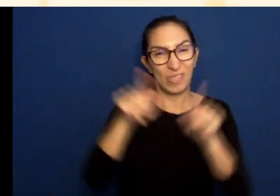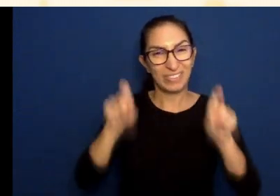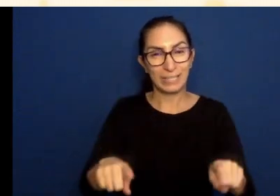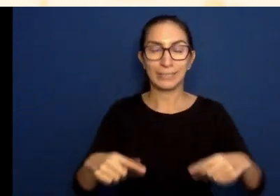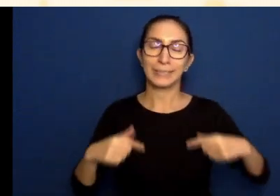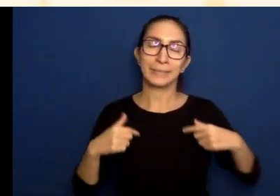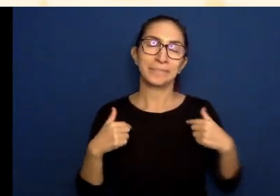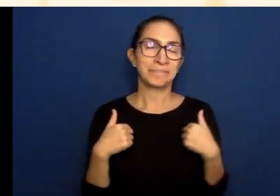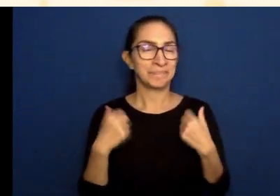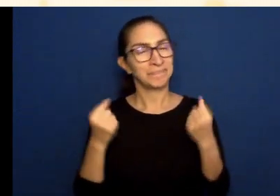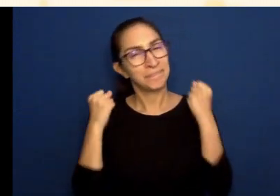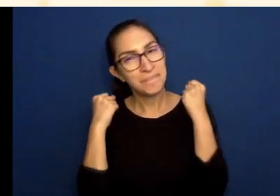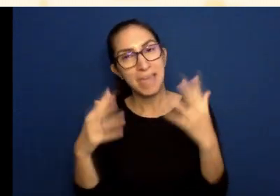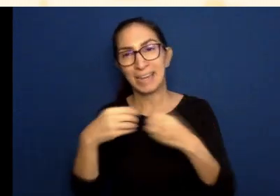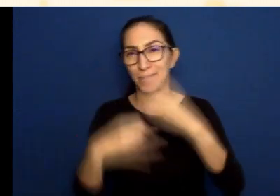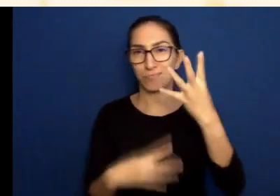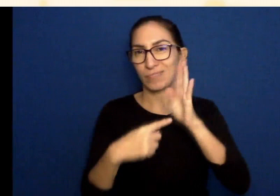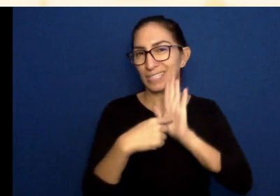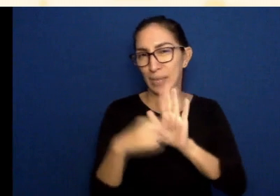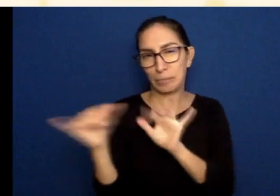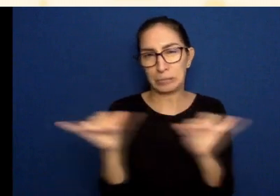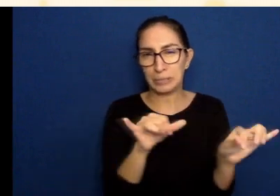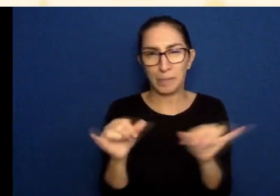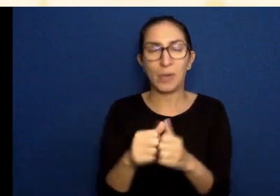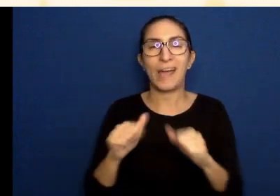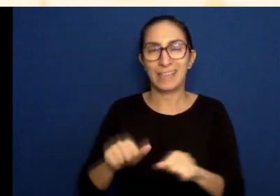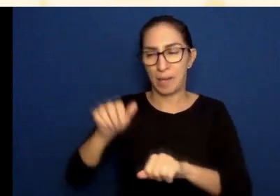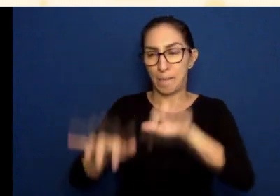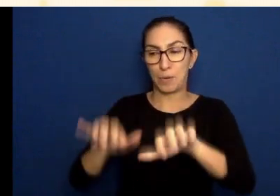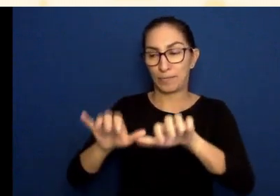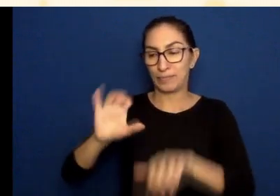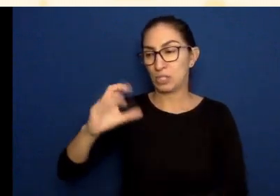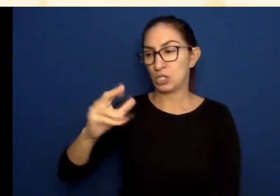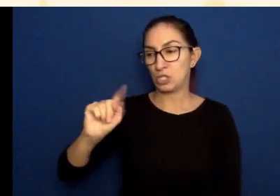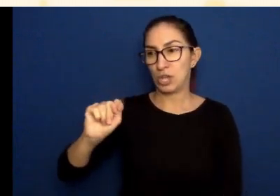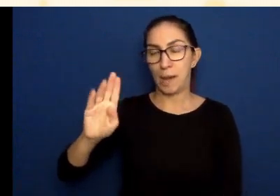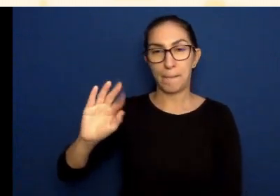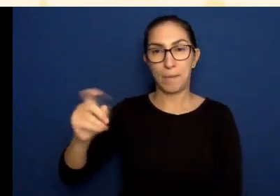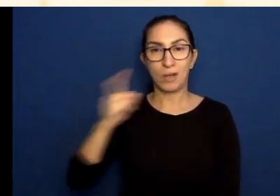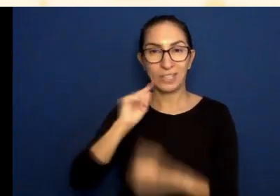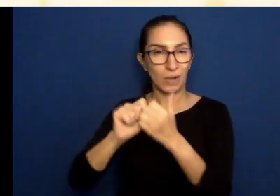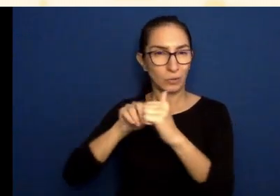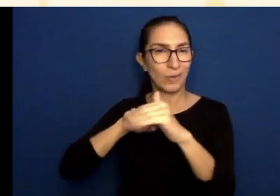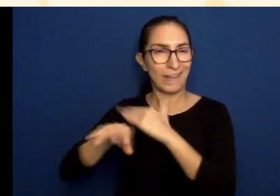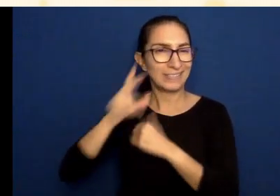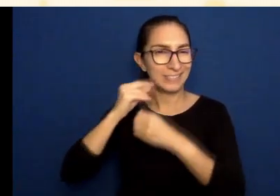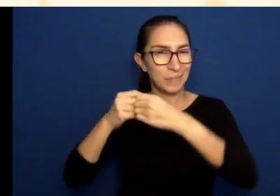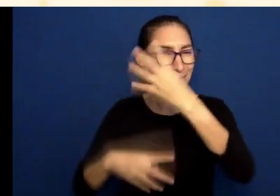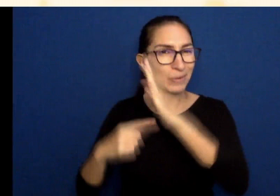not an actual device, not in an actual location. So these are the things, and I have a whole bunch of examples like this.